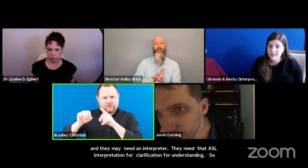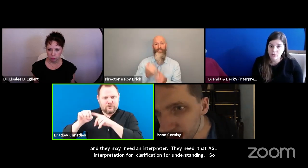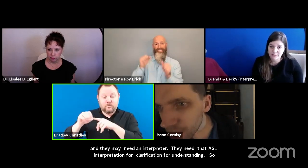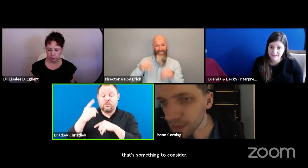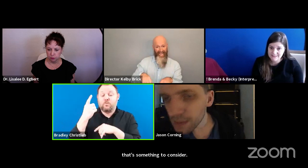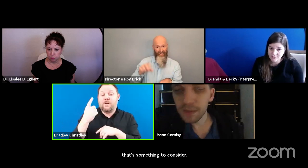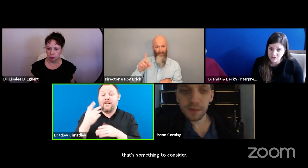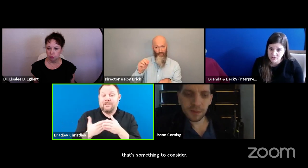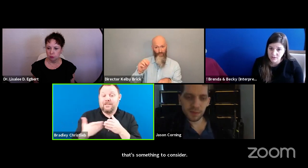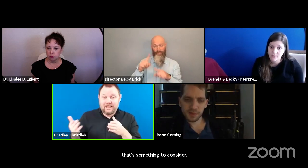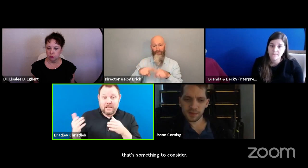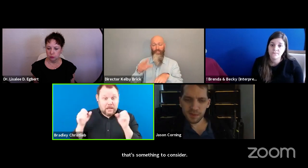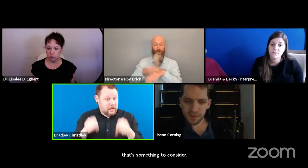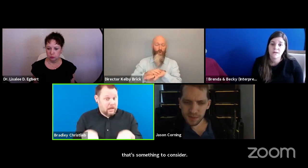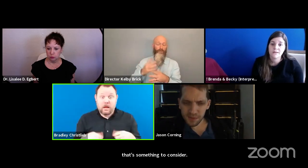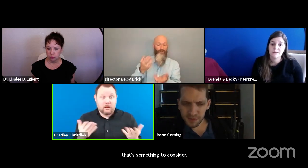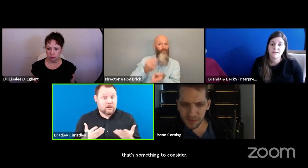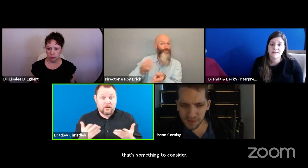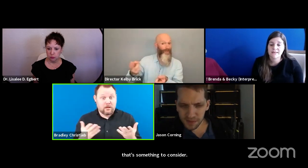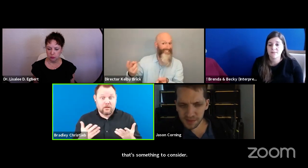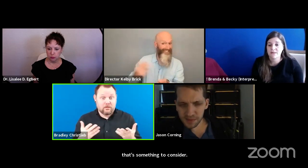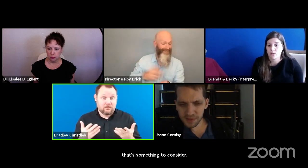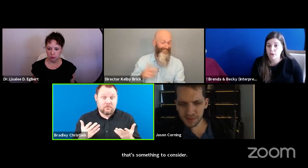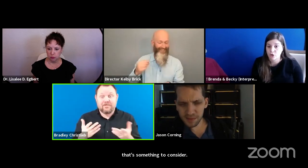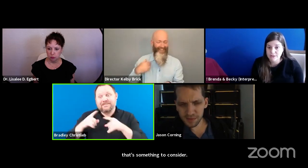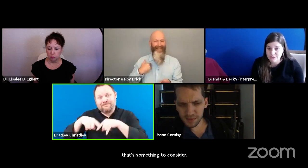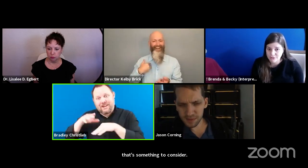That would be a consideration. That's something that we could do.